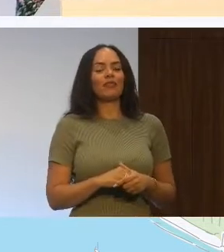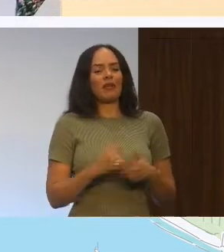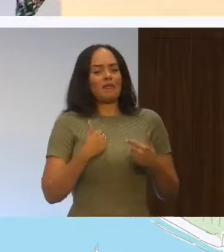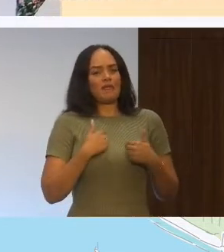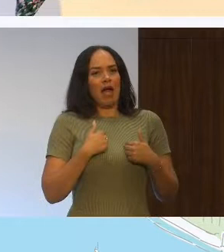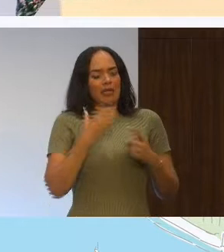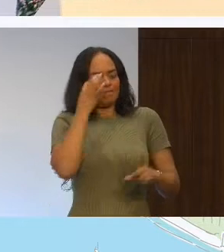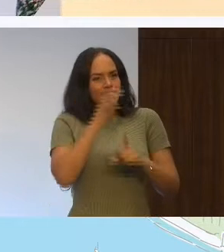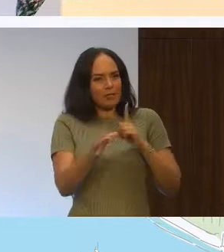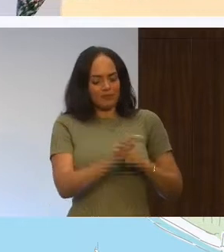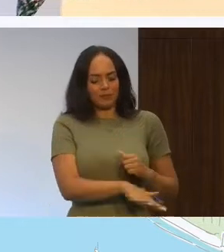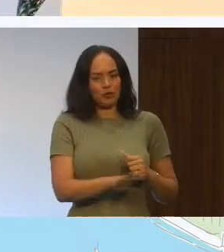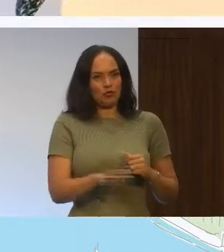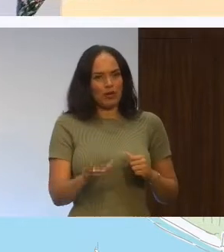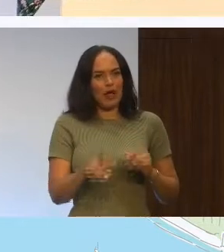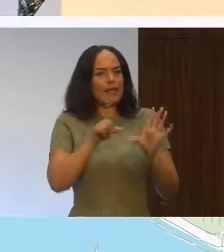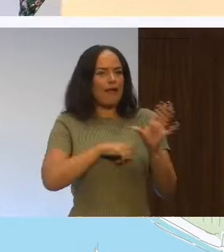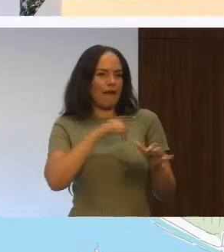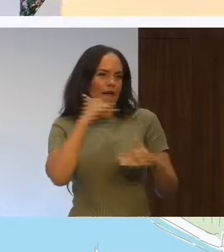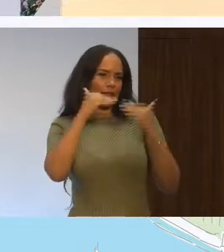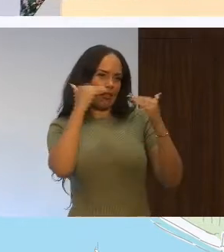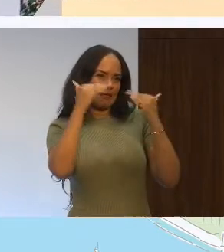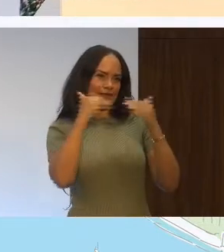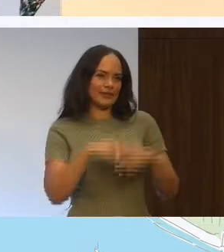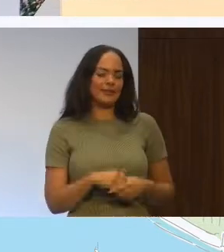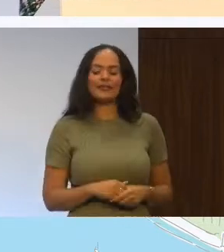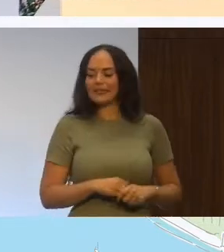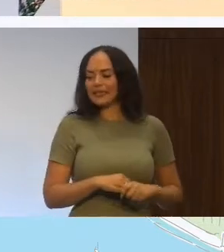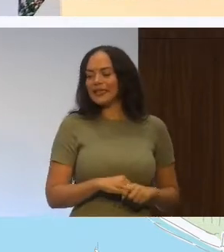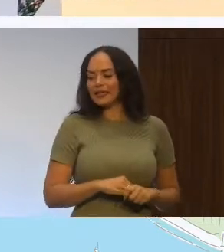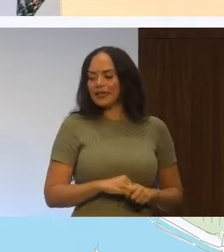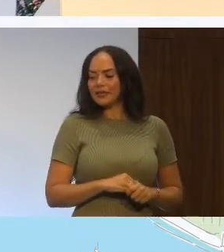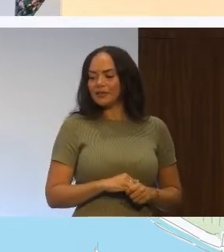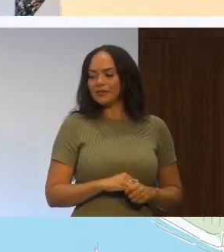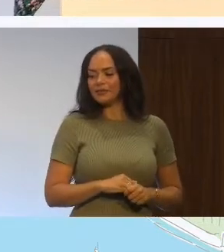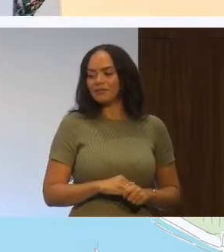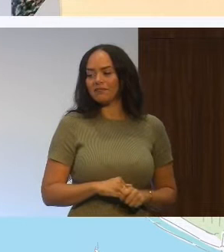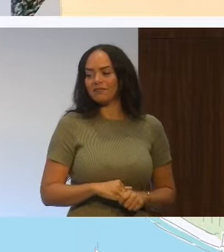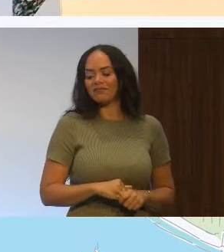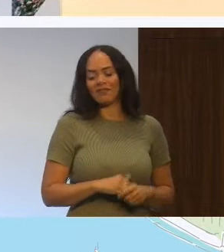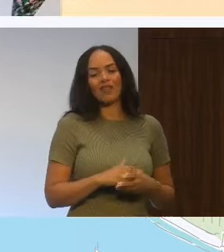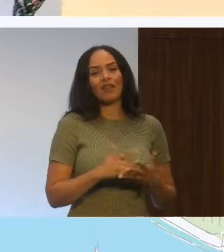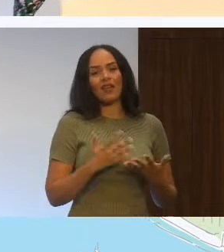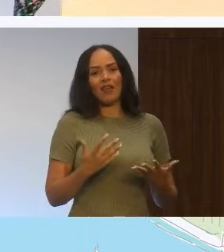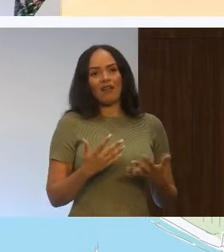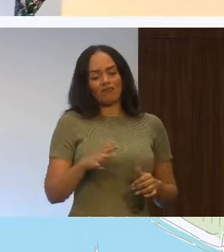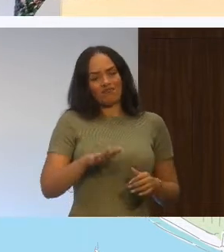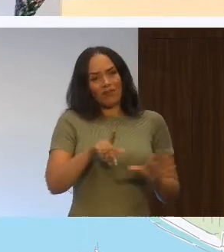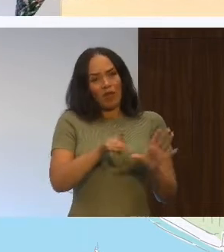this year, these are really underserved population who can be very disabled by migraine symptoms the same way the rest of us can.